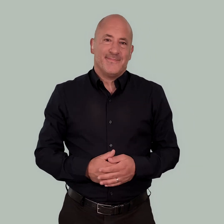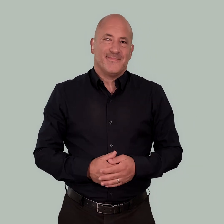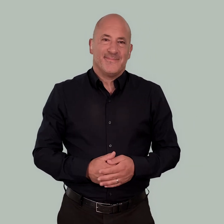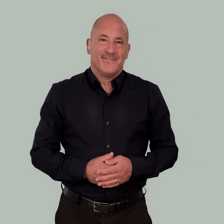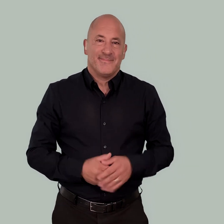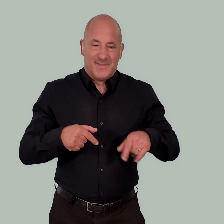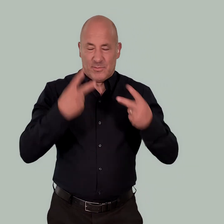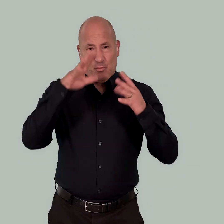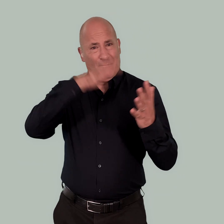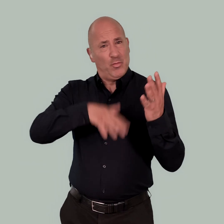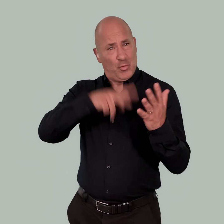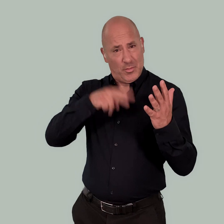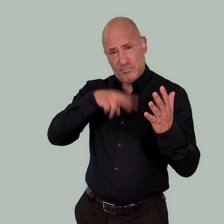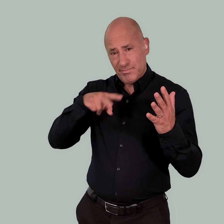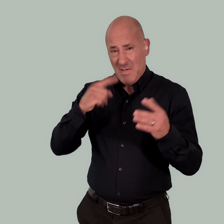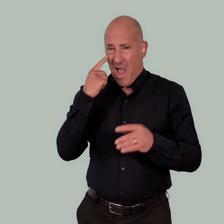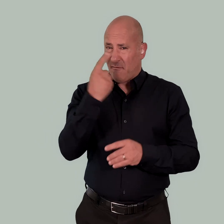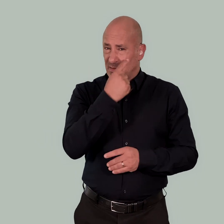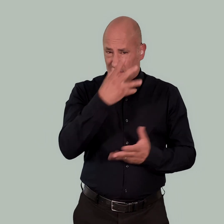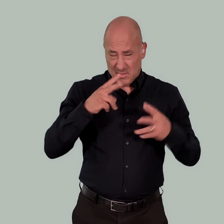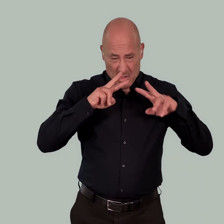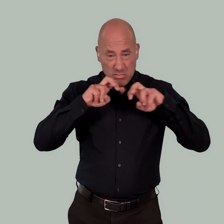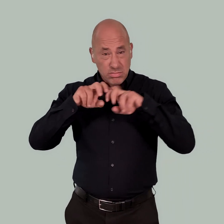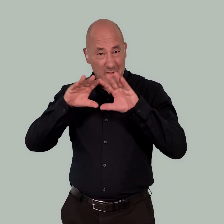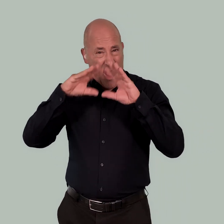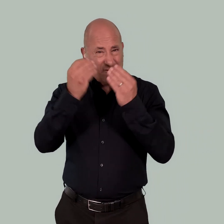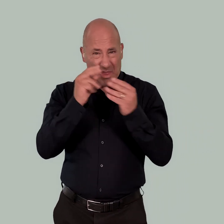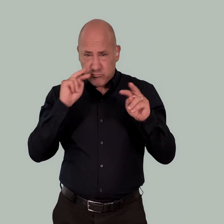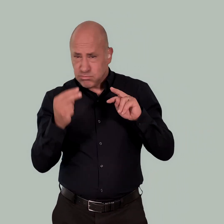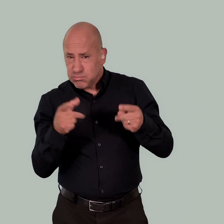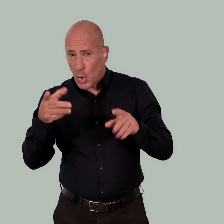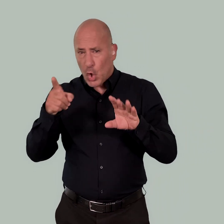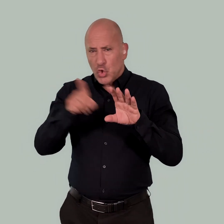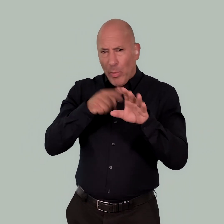663. Across this review, the evidence has been examined from every angle: